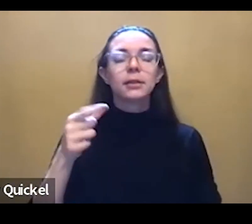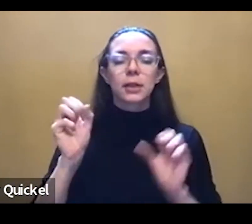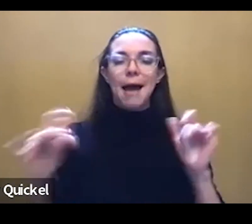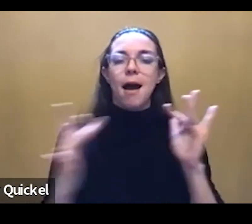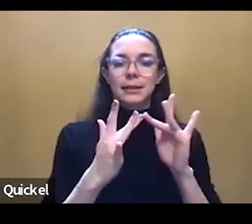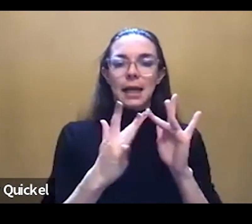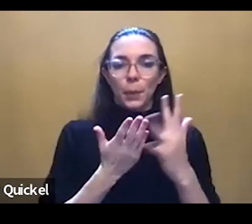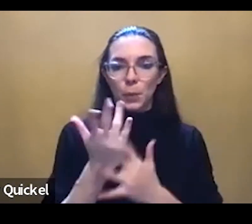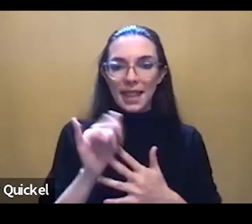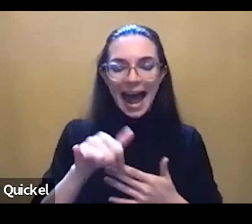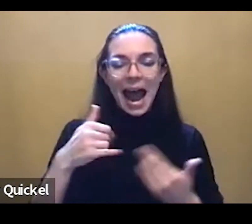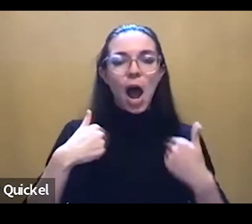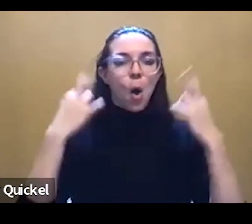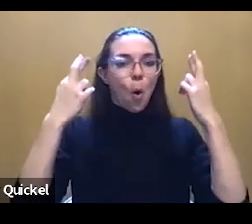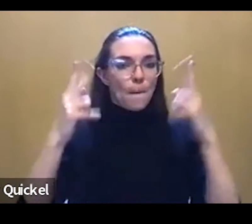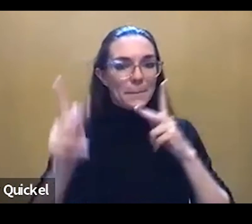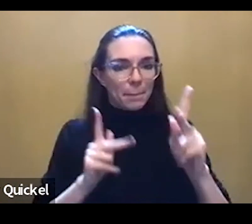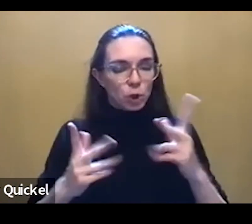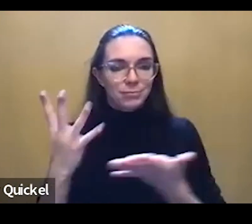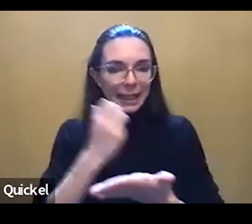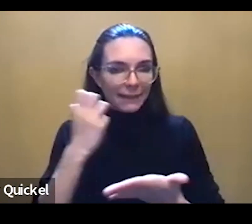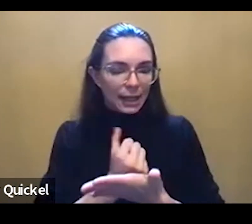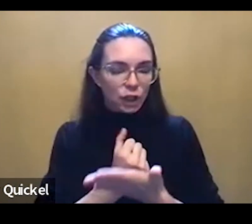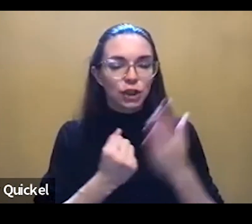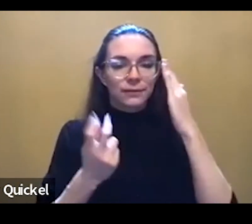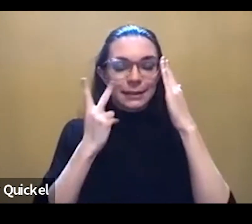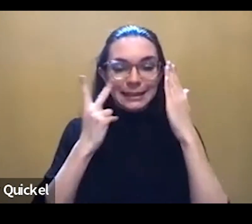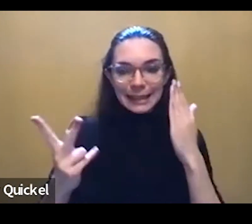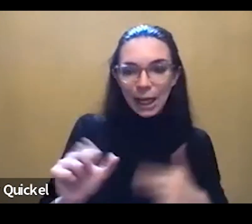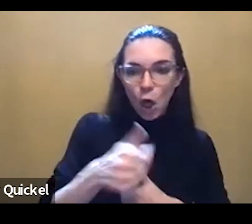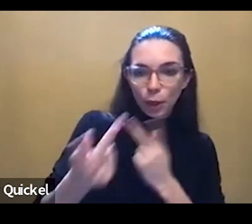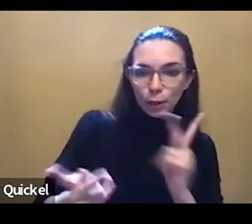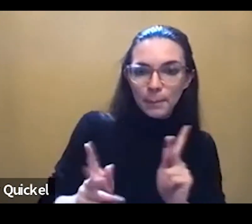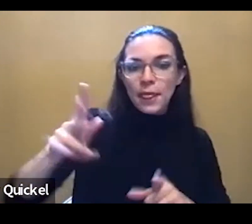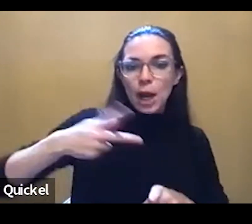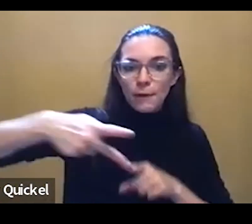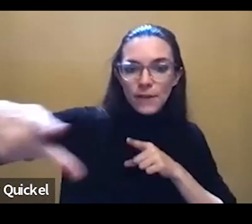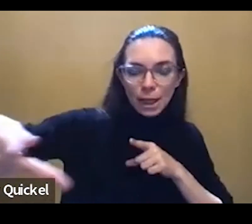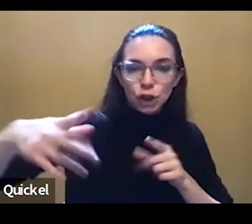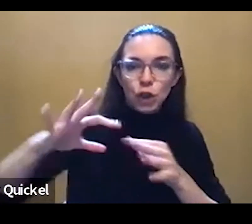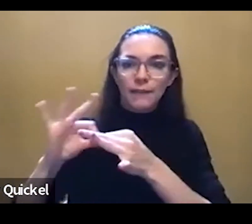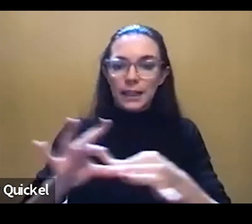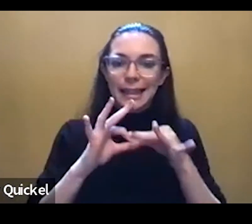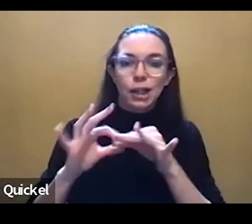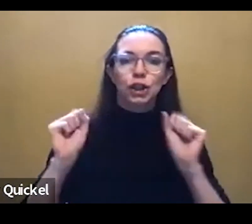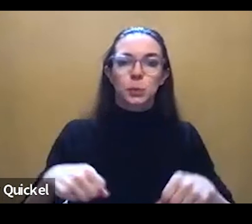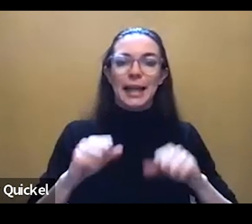take advantage of these opportunities, seeing each other's professional affiliations, to connect with each other so we can